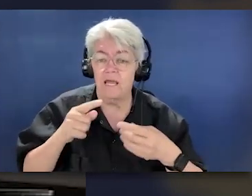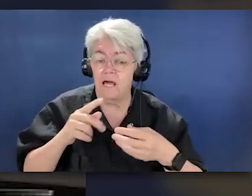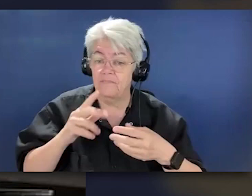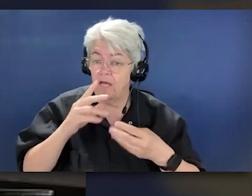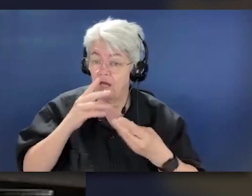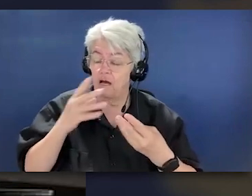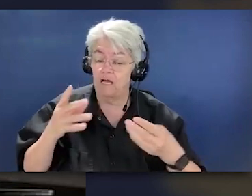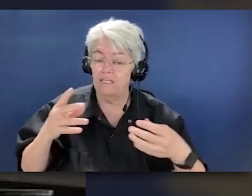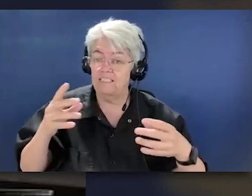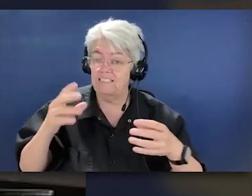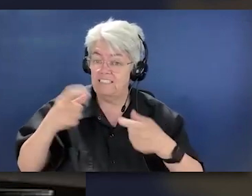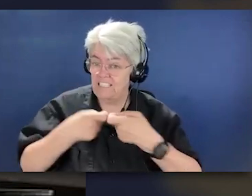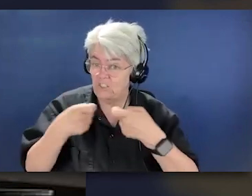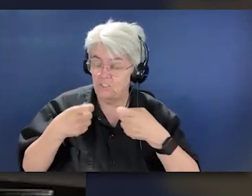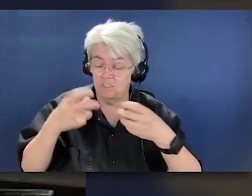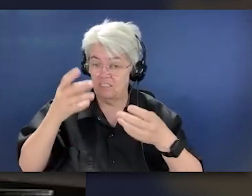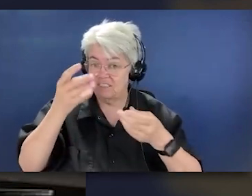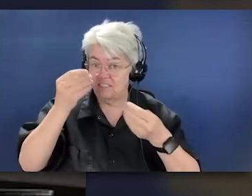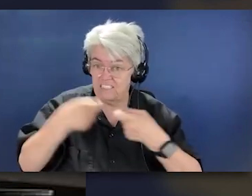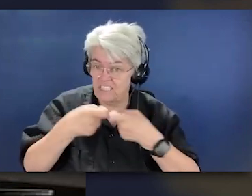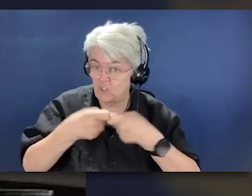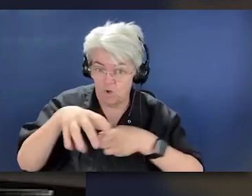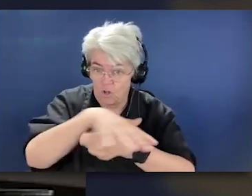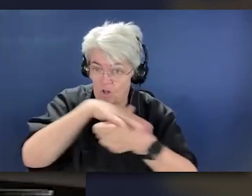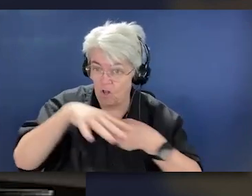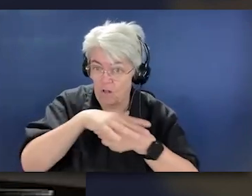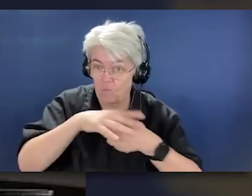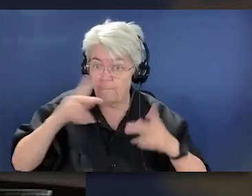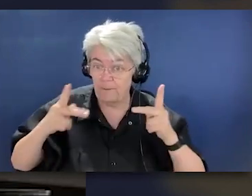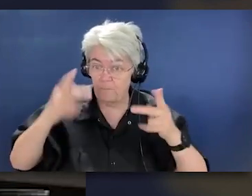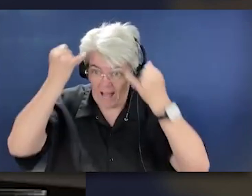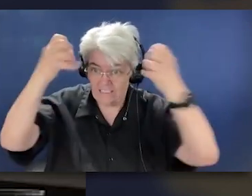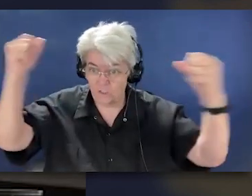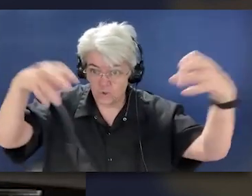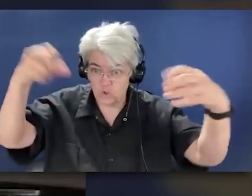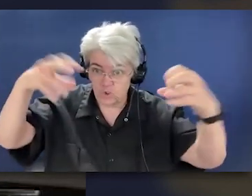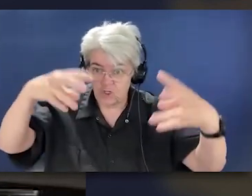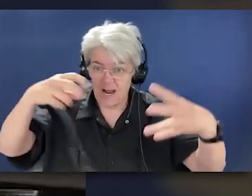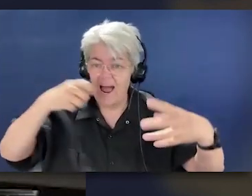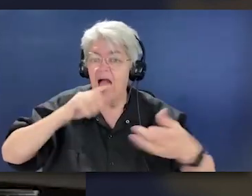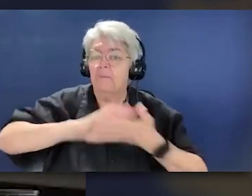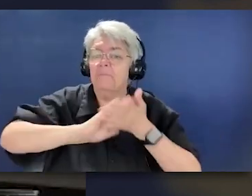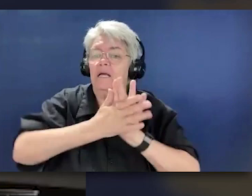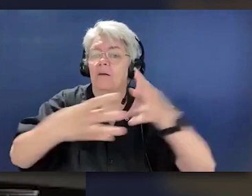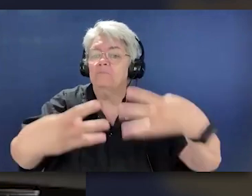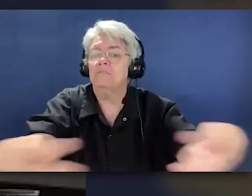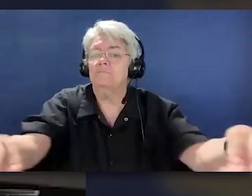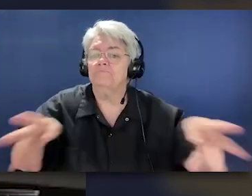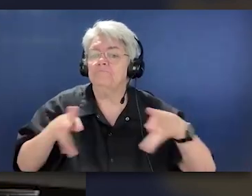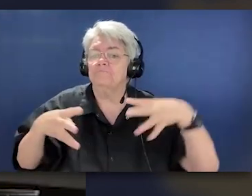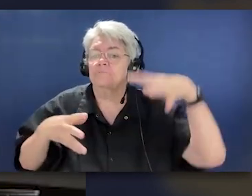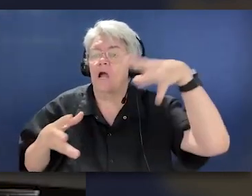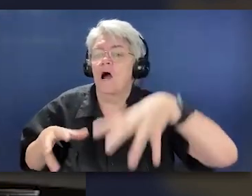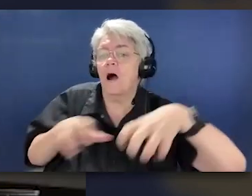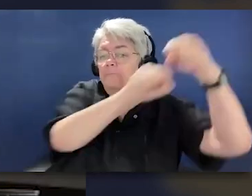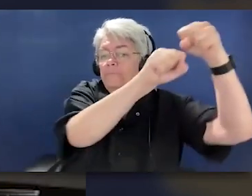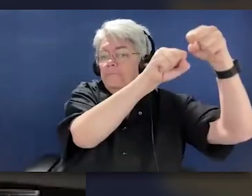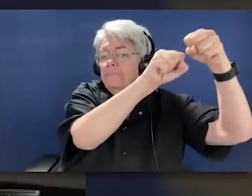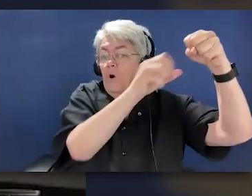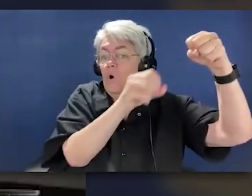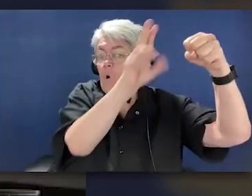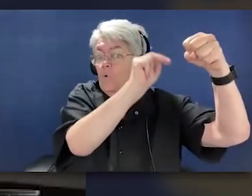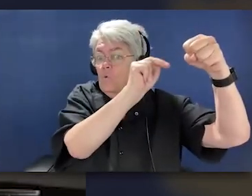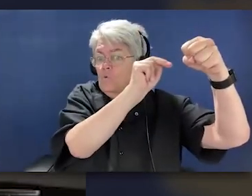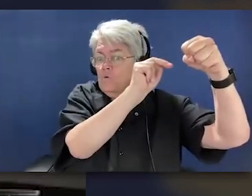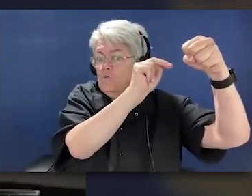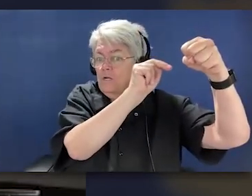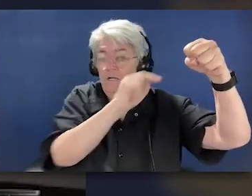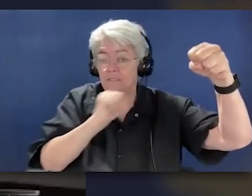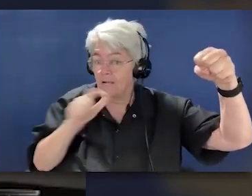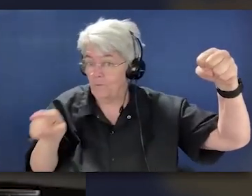of people contributing ideas, and they own it. We don’t own it. As someone who unwisely